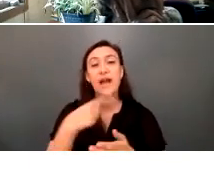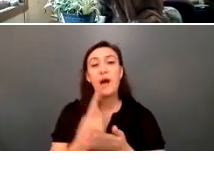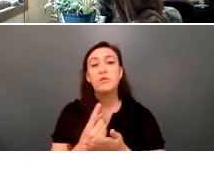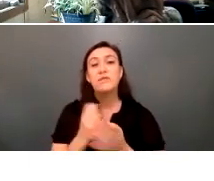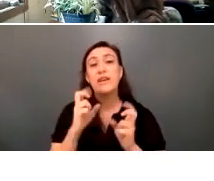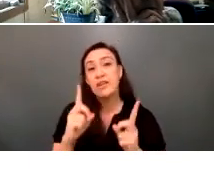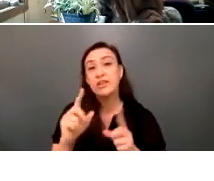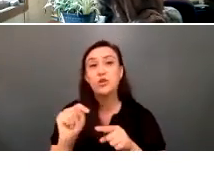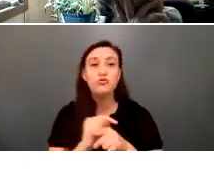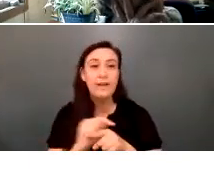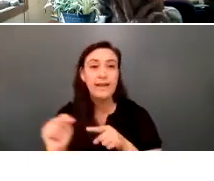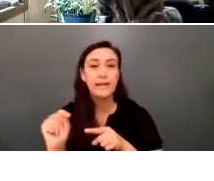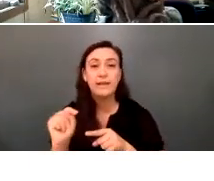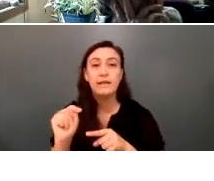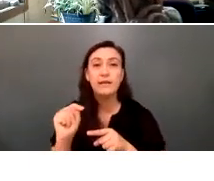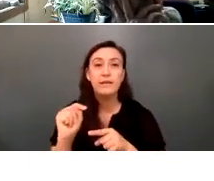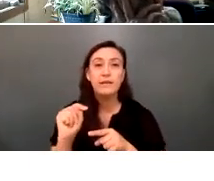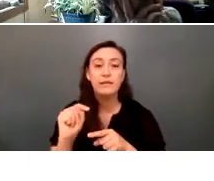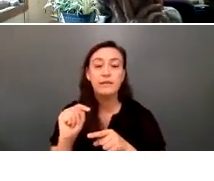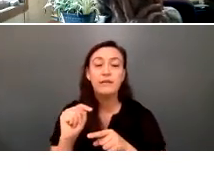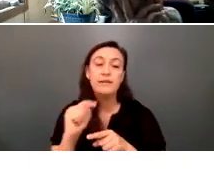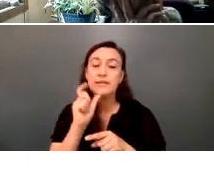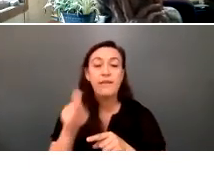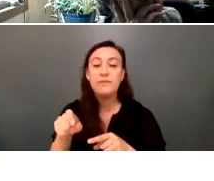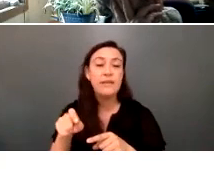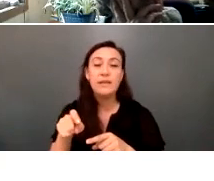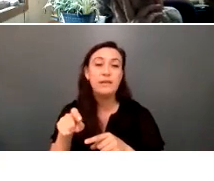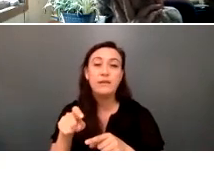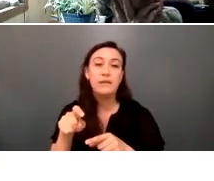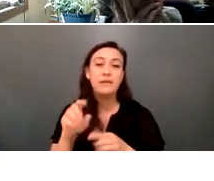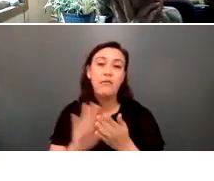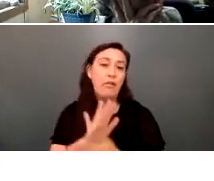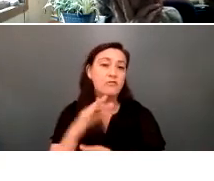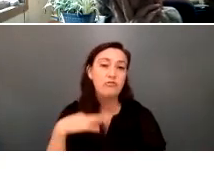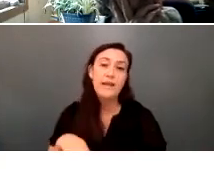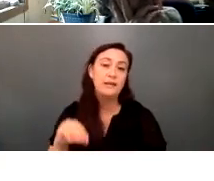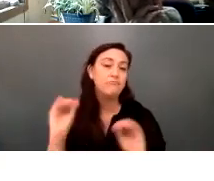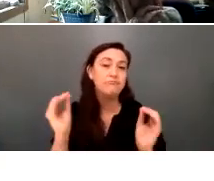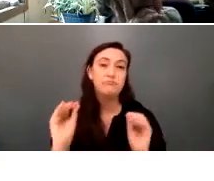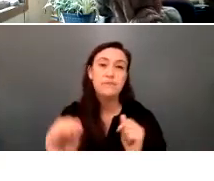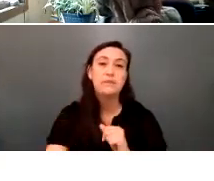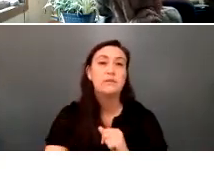not need to be college credit. It doesn't. Uhm?